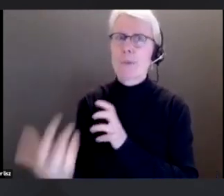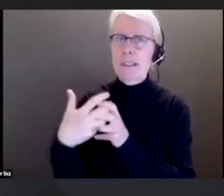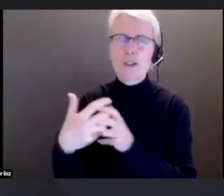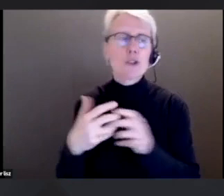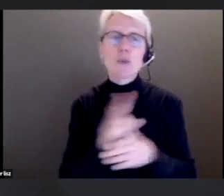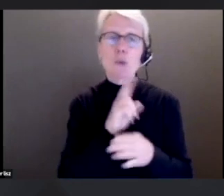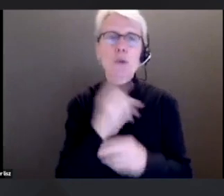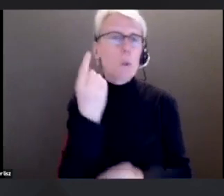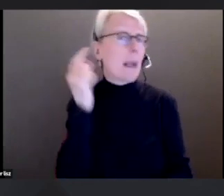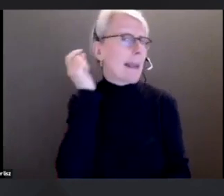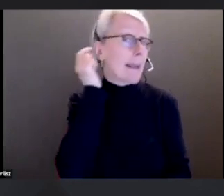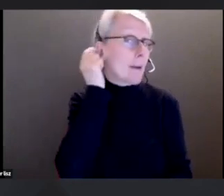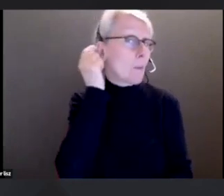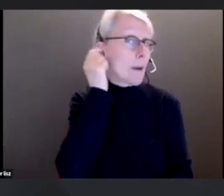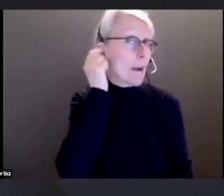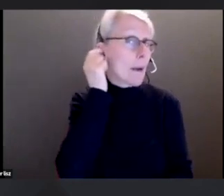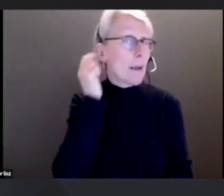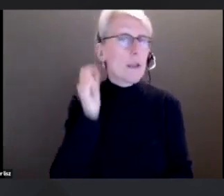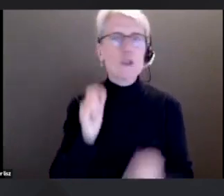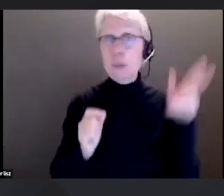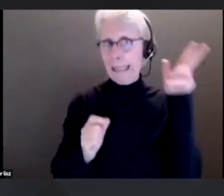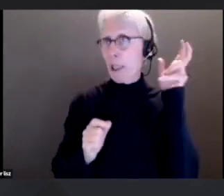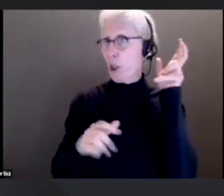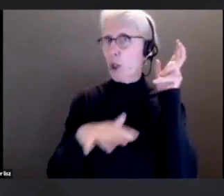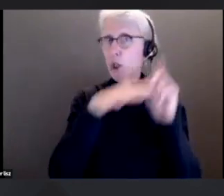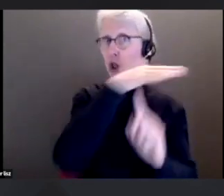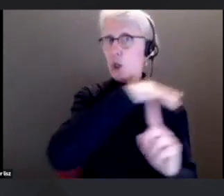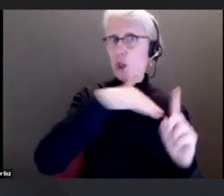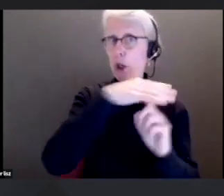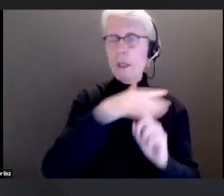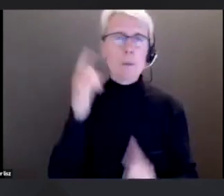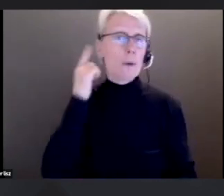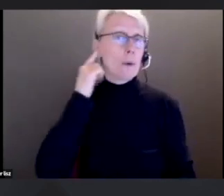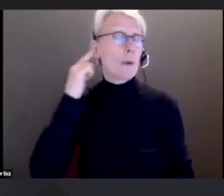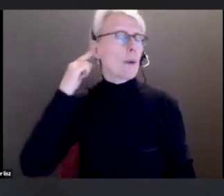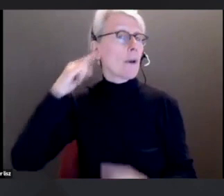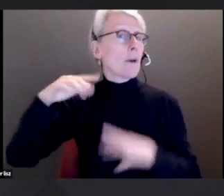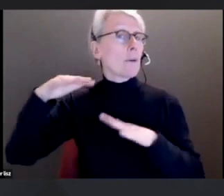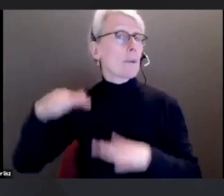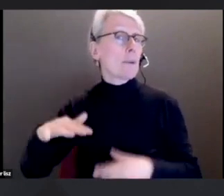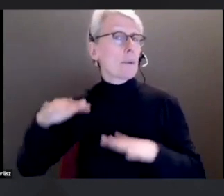and it really helps her to kind of settle in the department. So that'll be, you know, one of the things we've done.